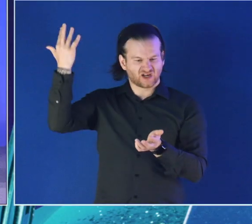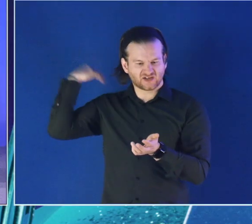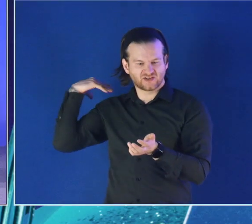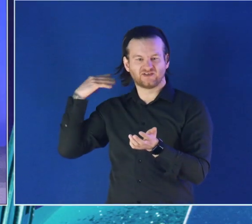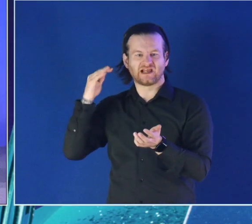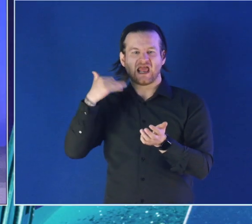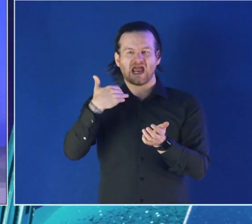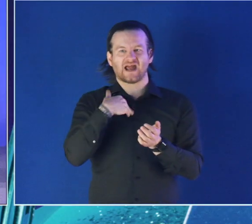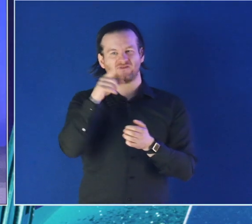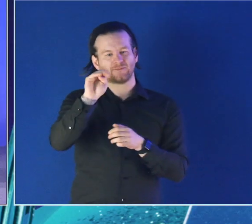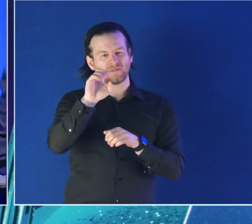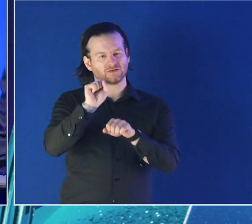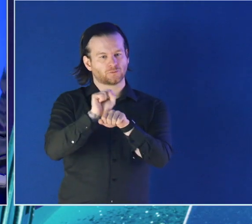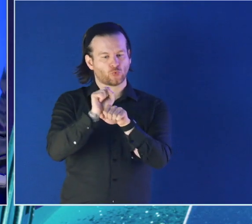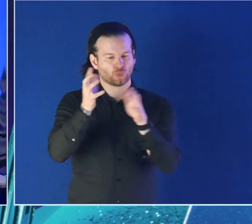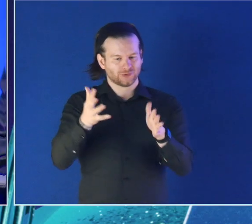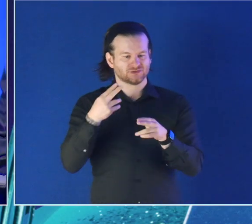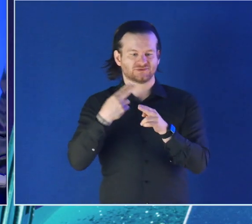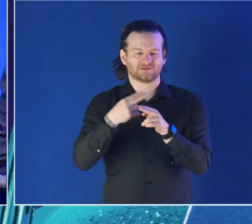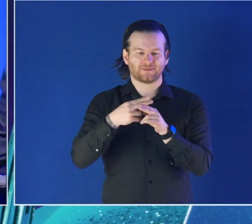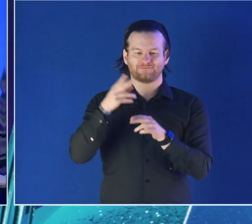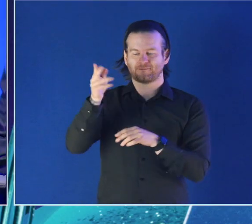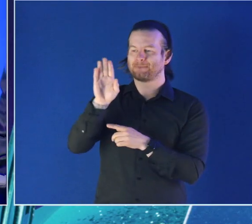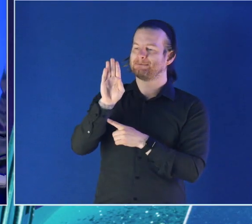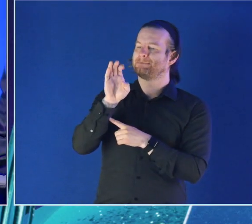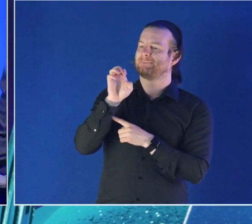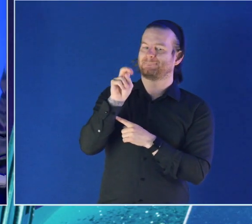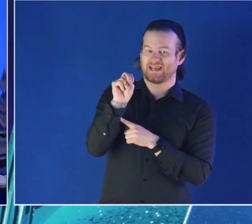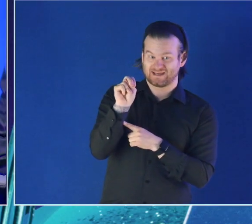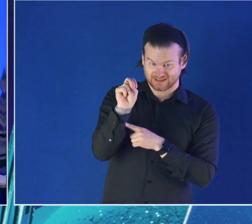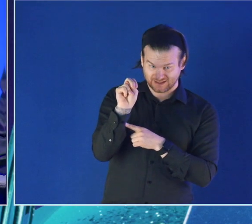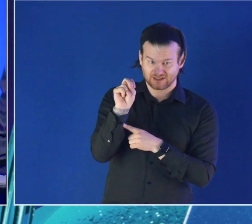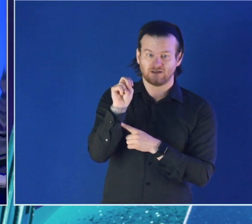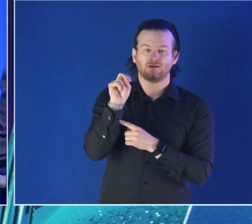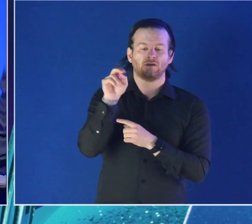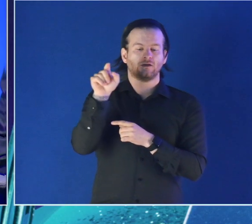She is living with ALS today. Her and one of our board members, Phil Green,